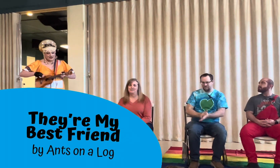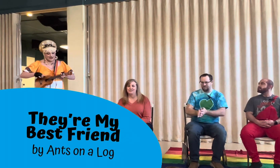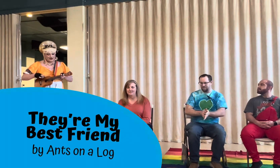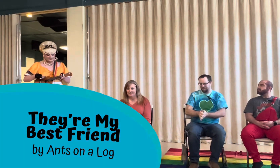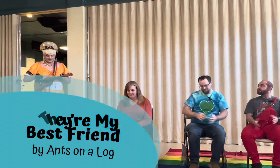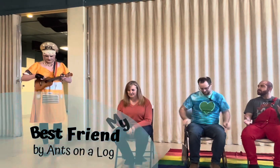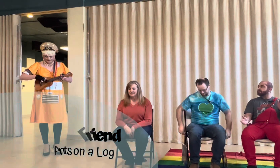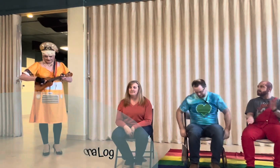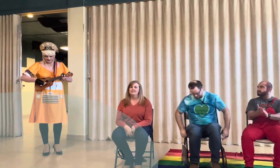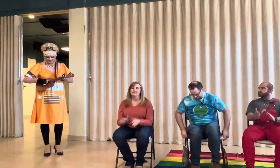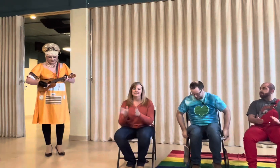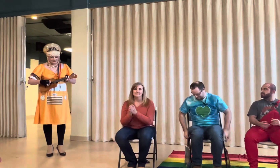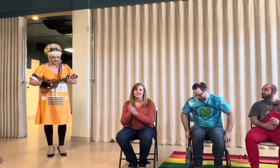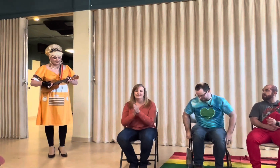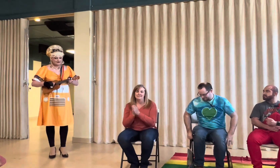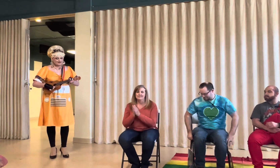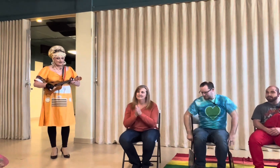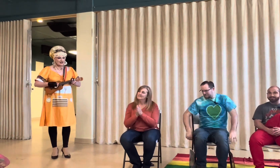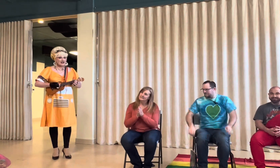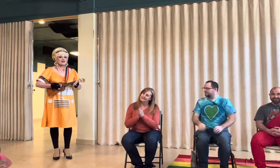we go! 🎶🎶🎶